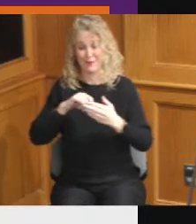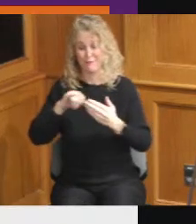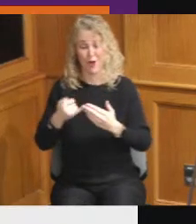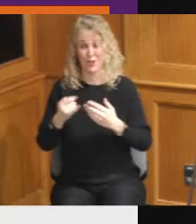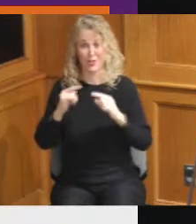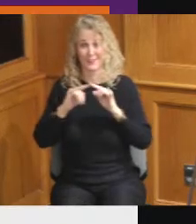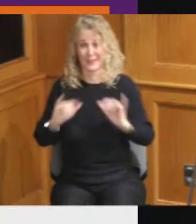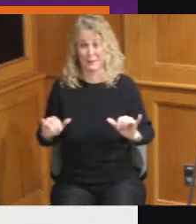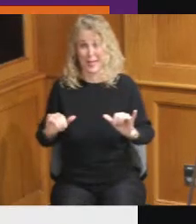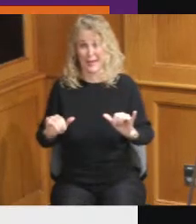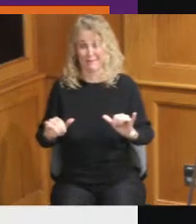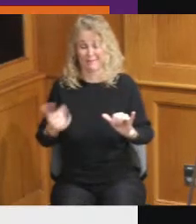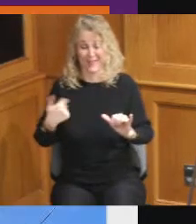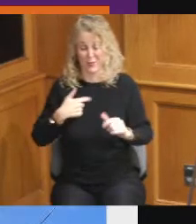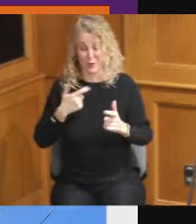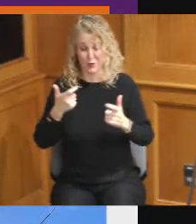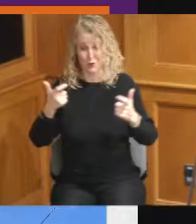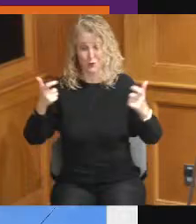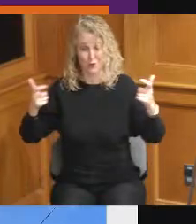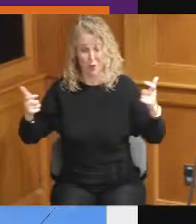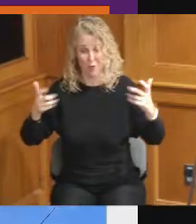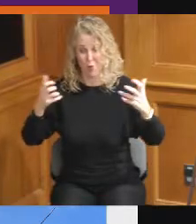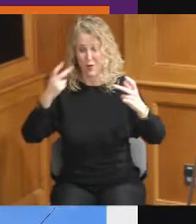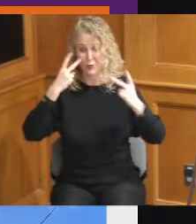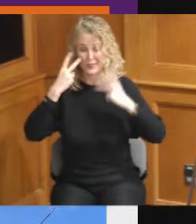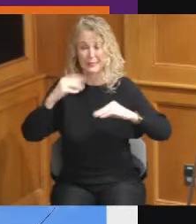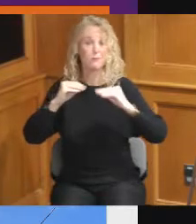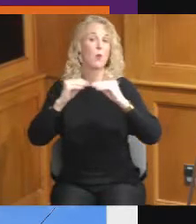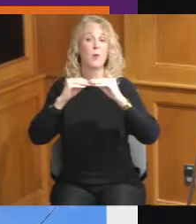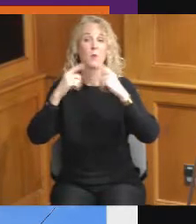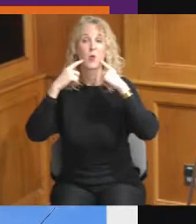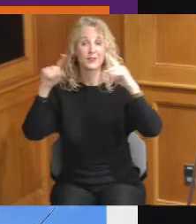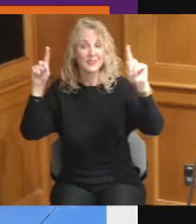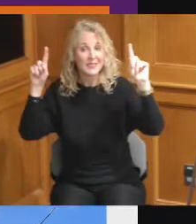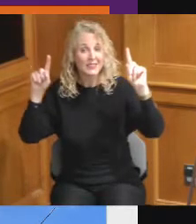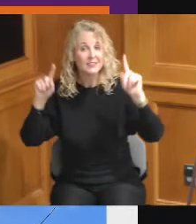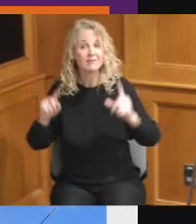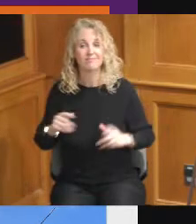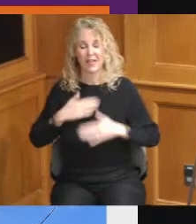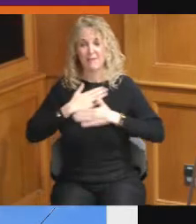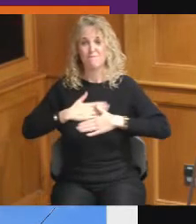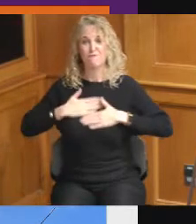as we grow and evolve the program that's all I really appreciate I hope I I'm sure I went